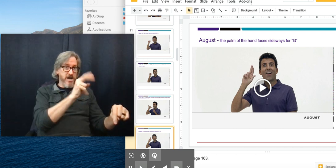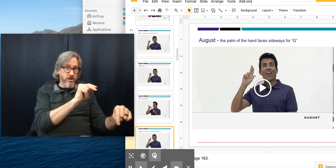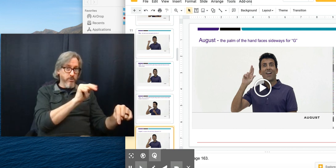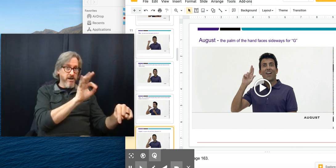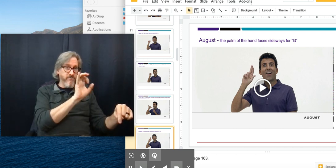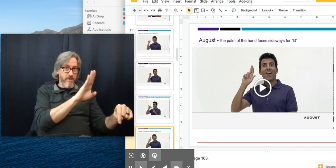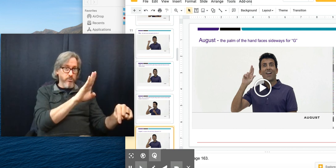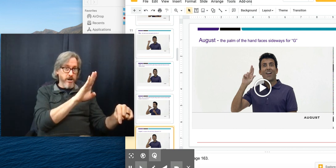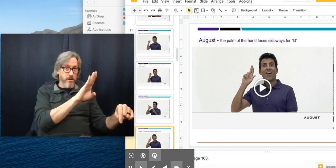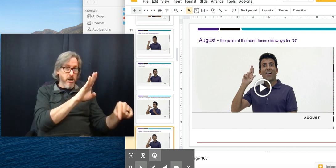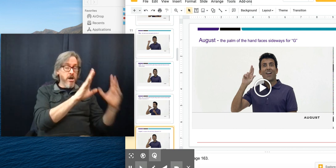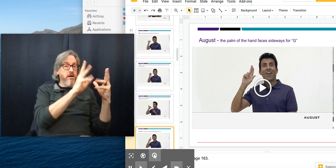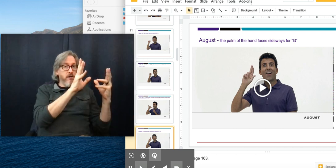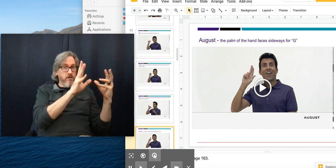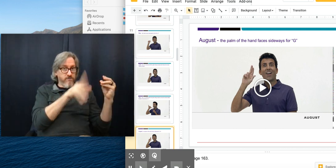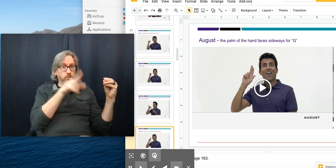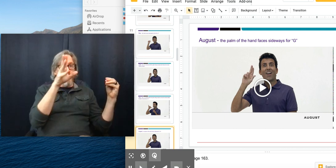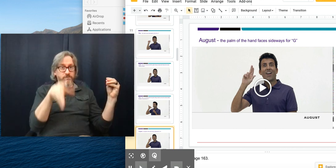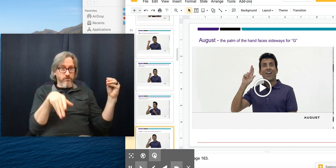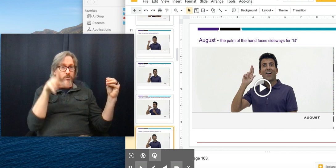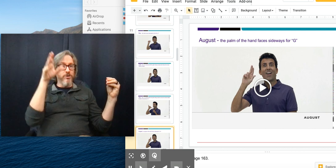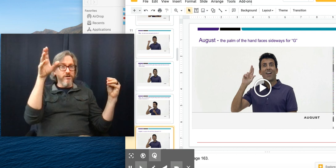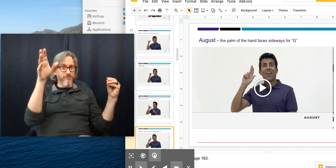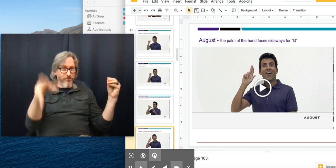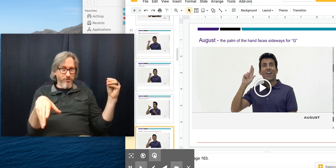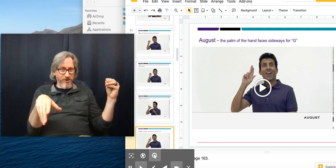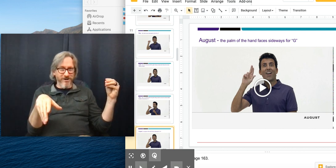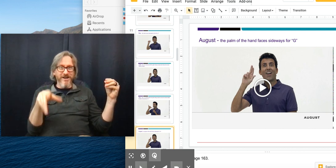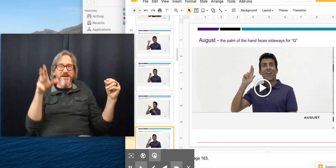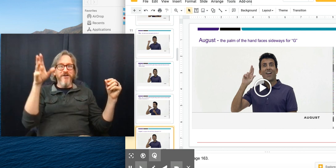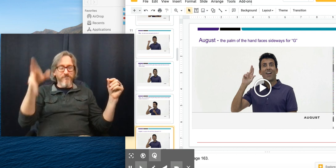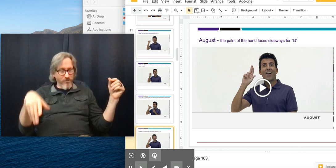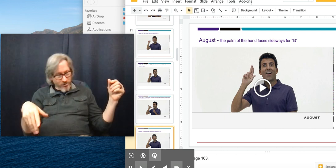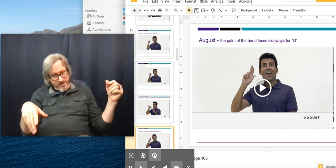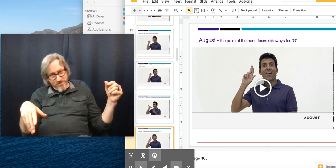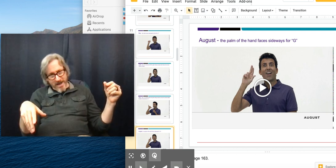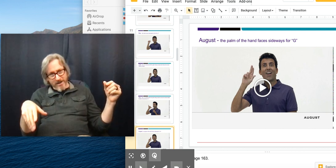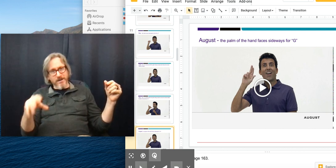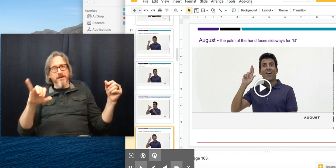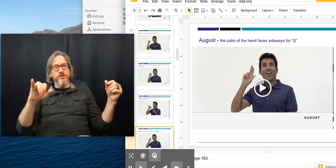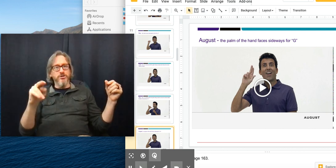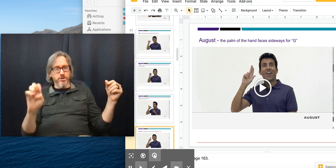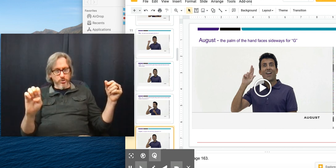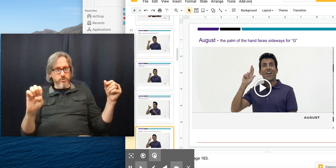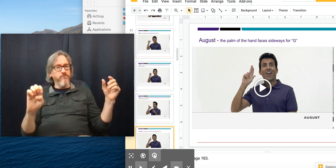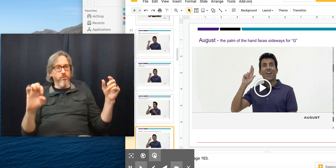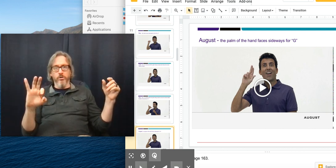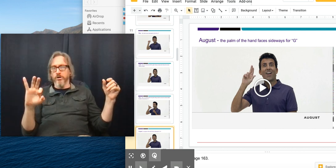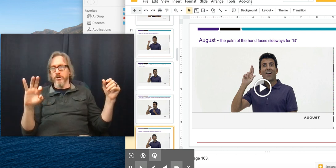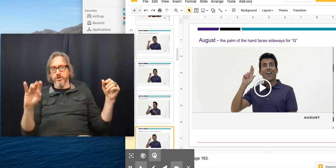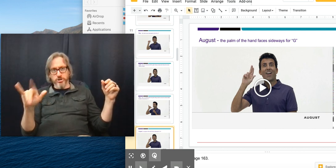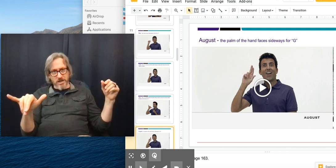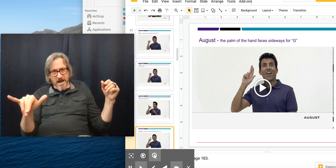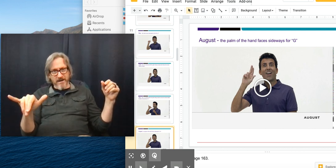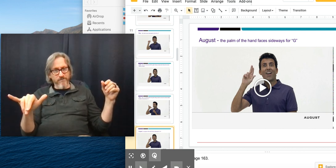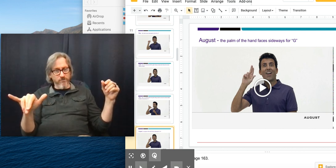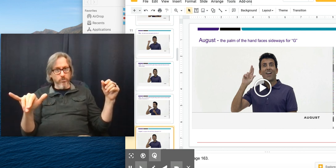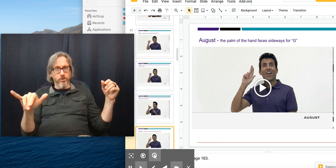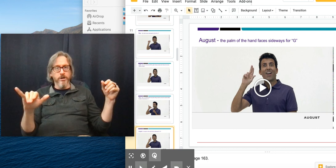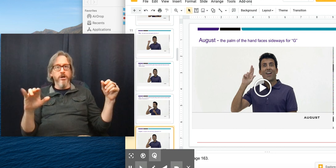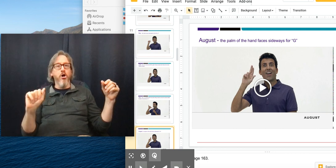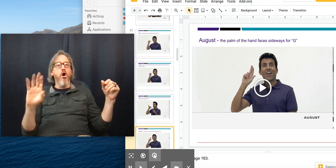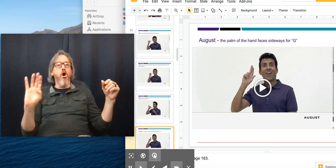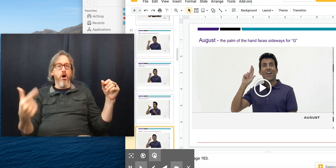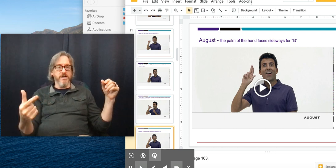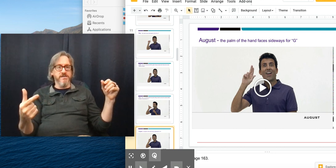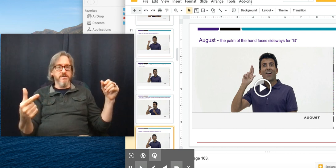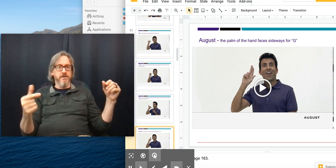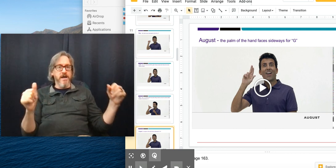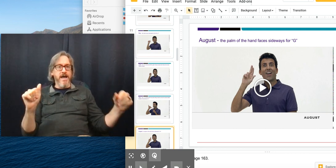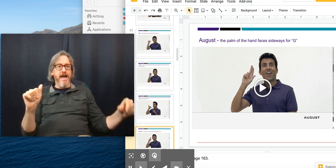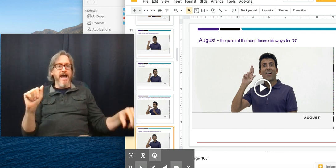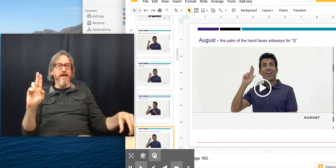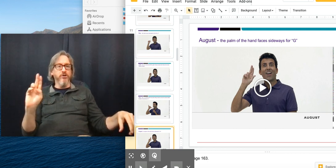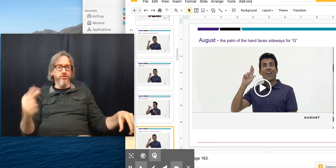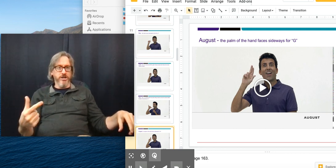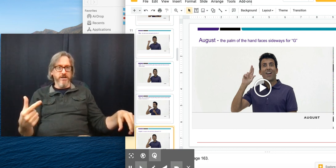did January February forward forward forward to May June forward July full word August aug